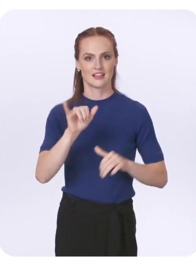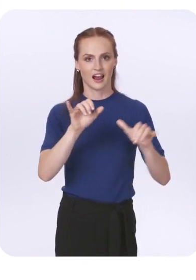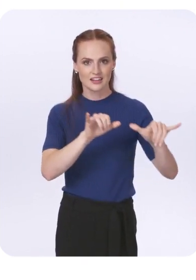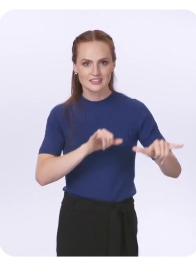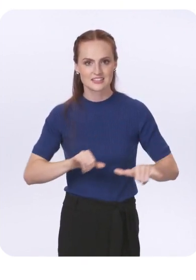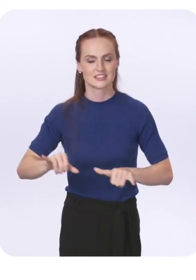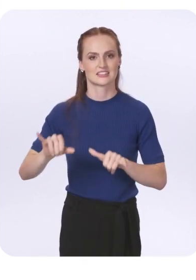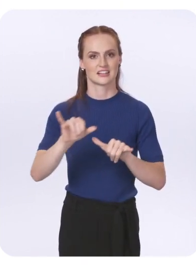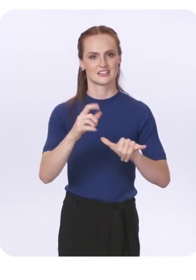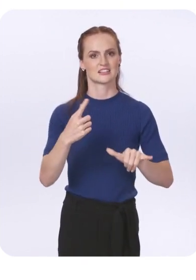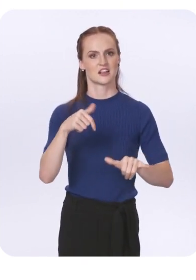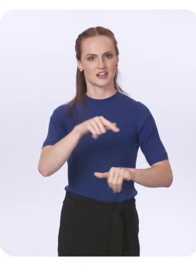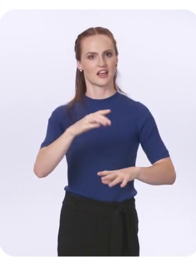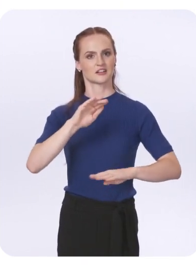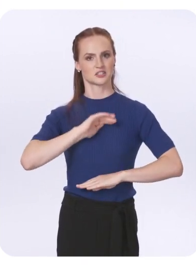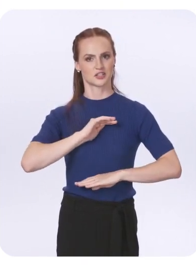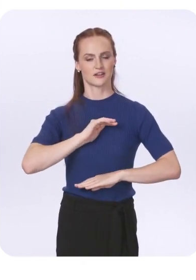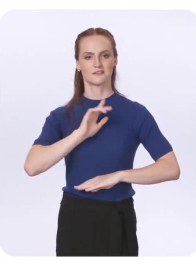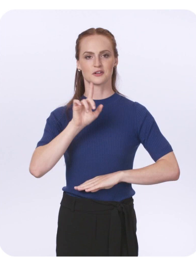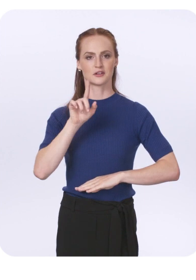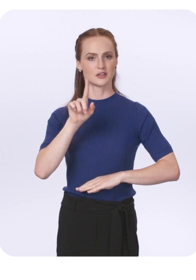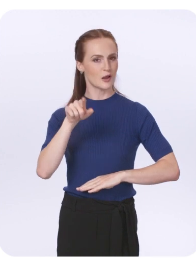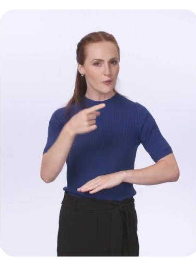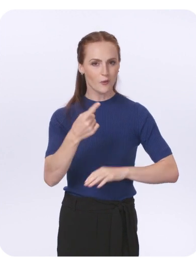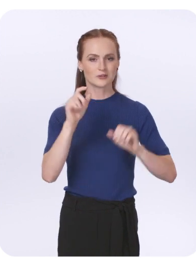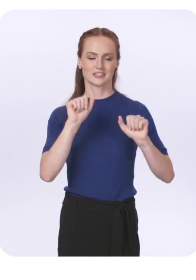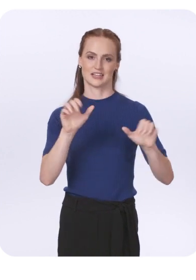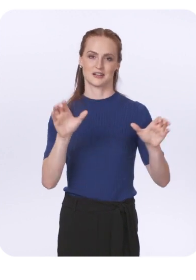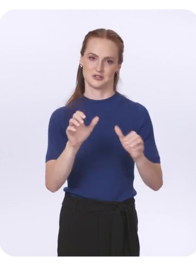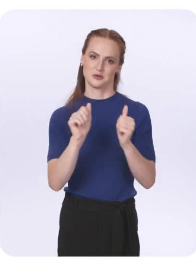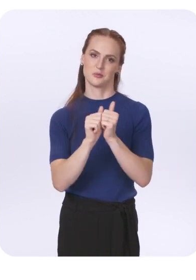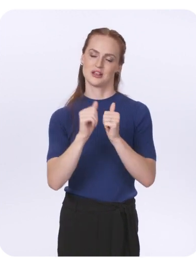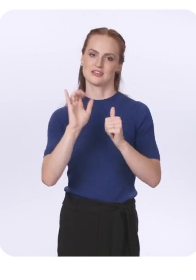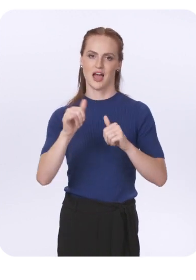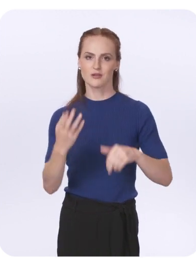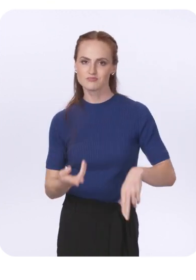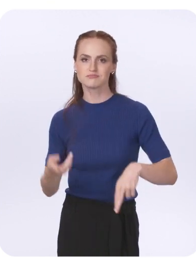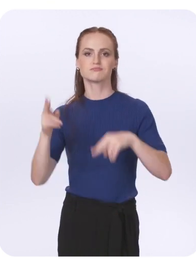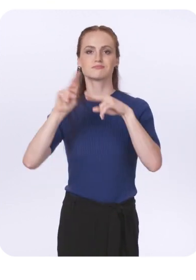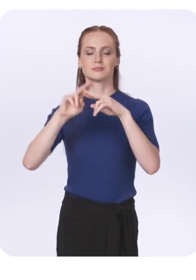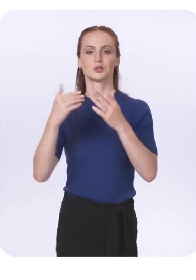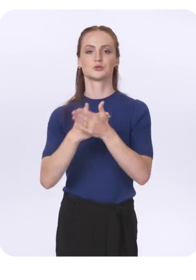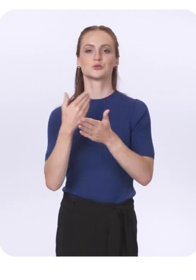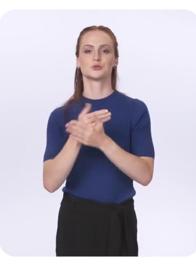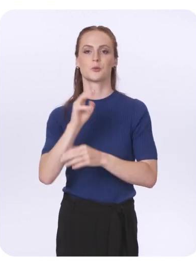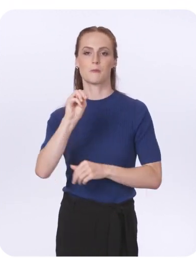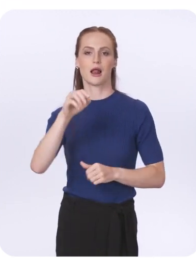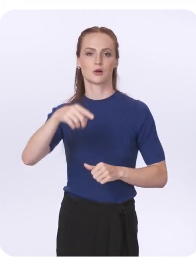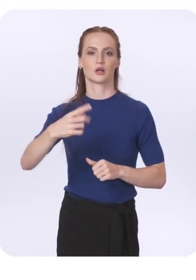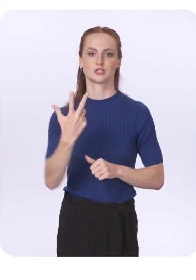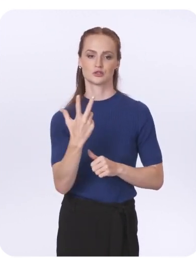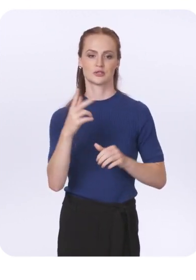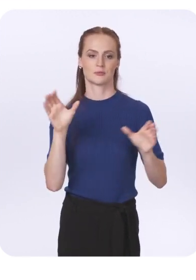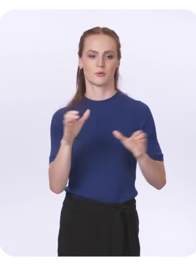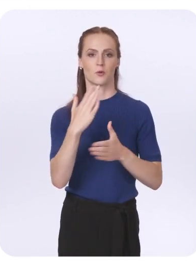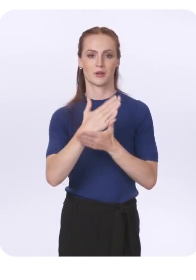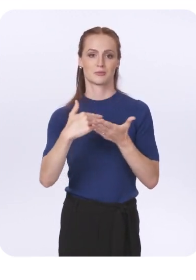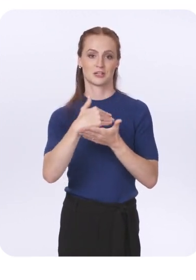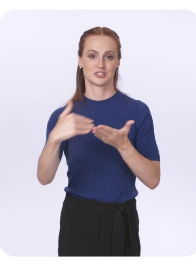And achieving that consistency is something that they were only able to do with the dramatically expanded new Meta Quest 3 performance budget.